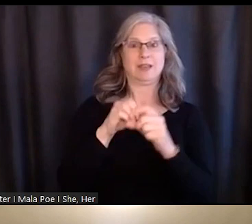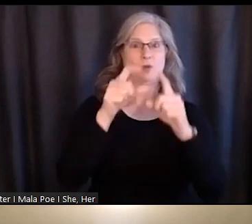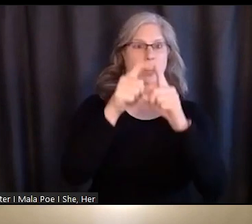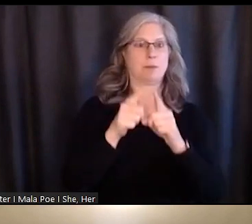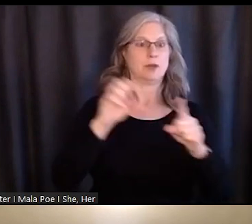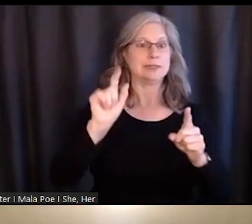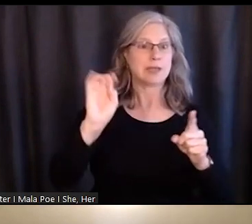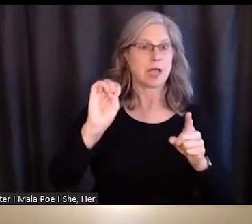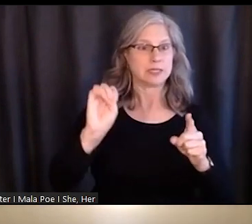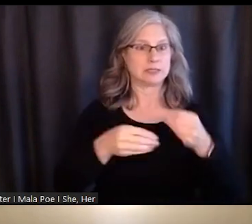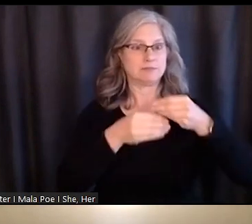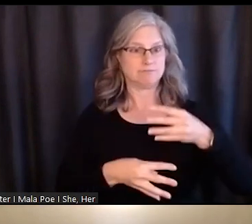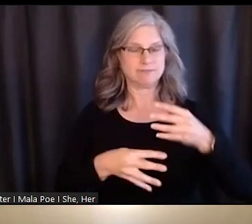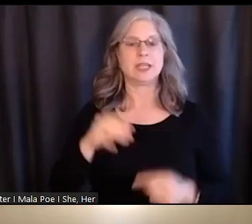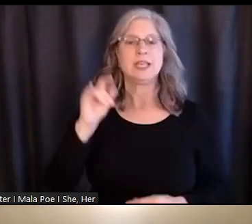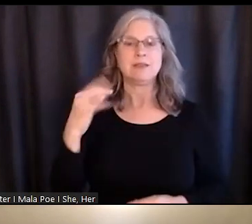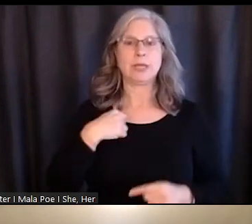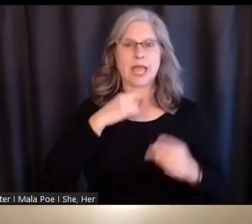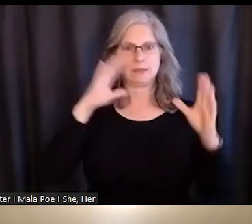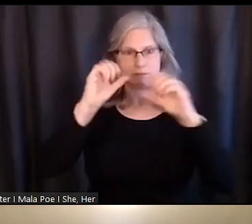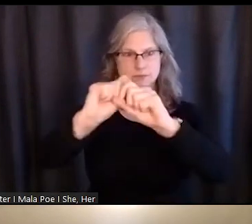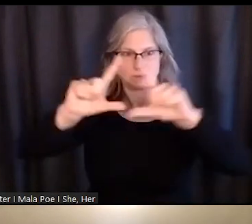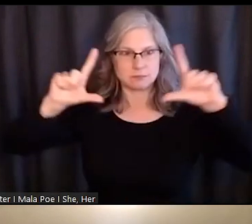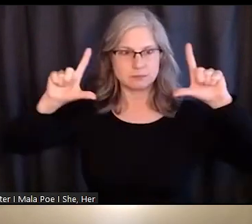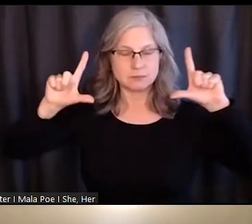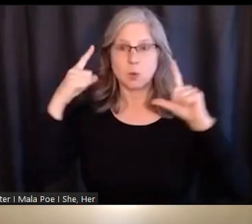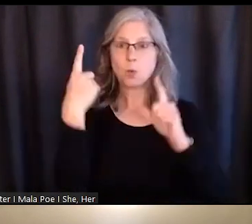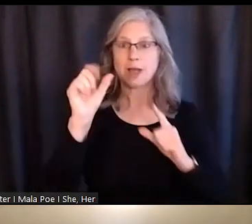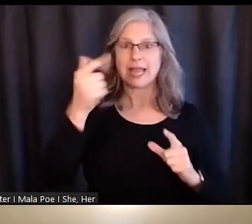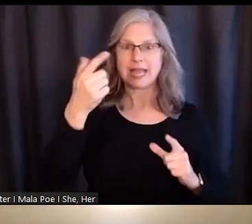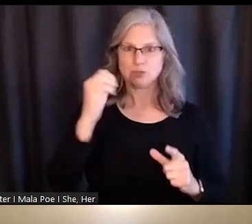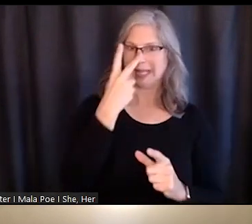So if we can just zero in on one age band, you can see here at 18 months,